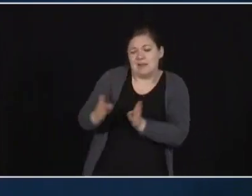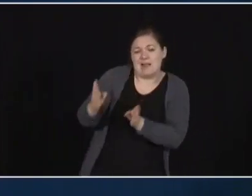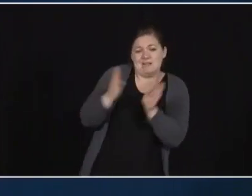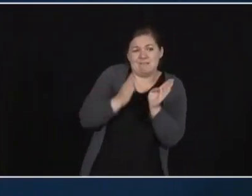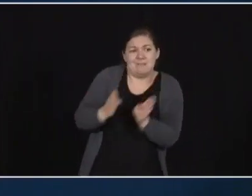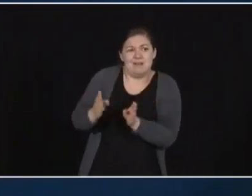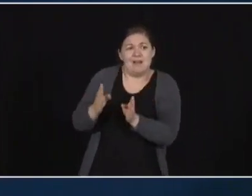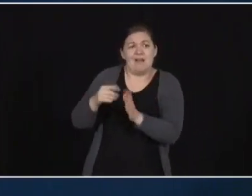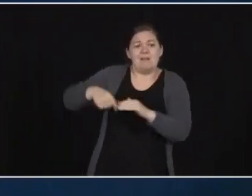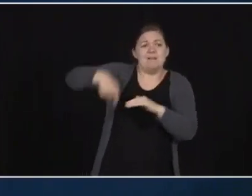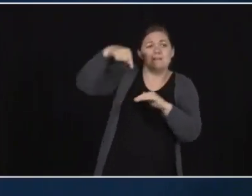We have very early conversations occurring now.